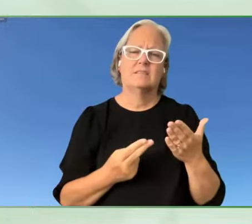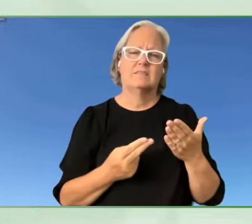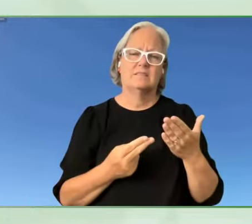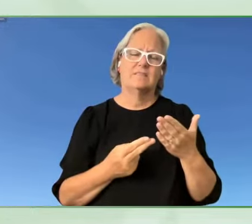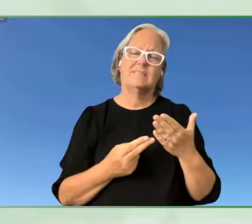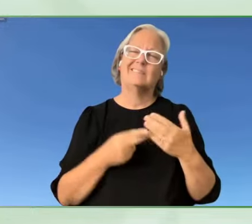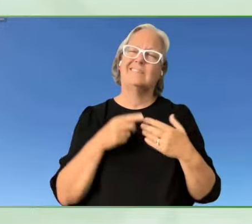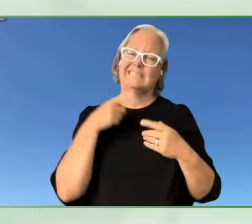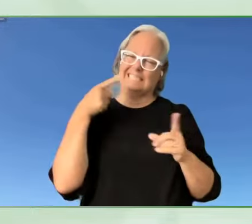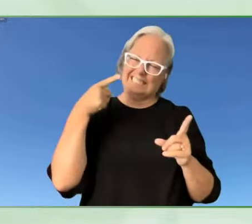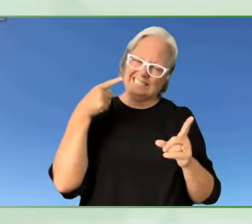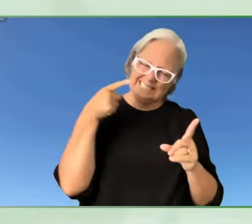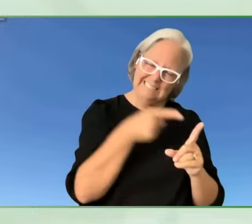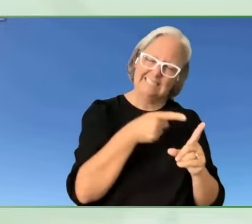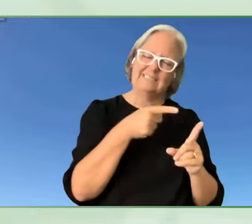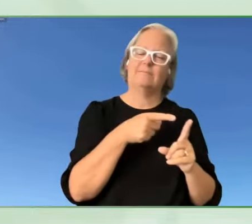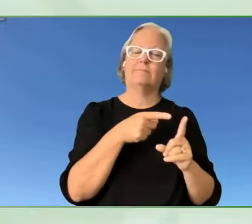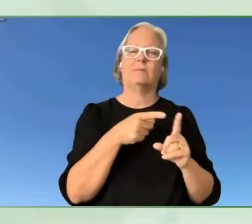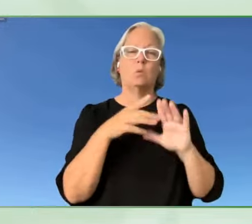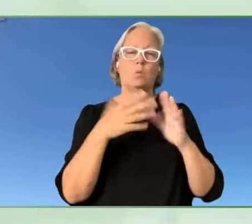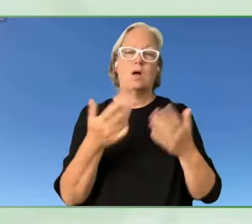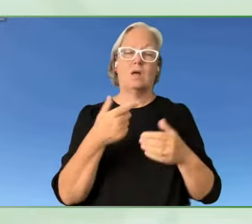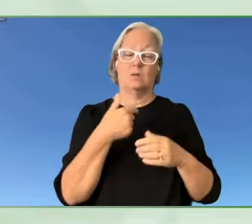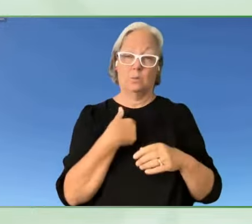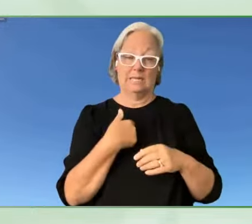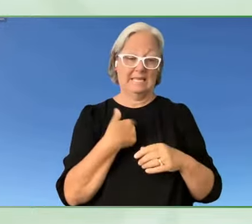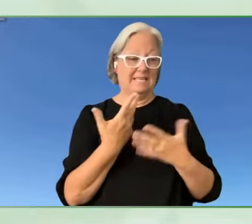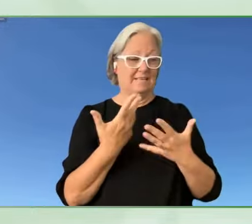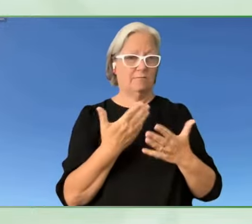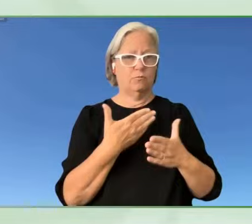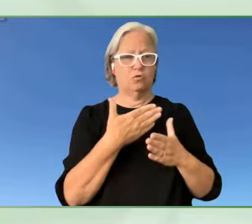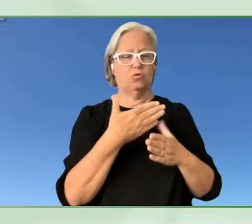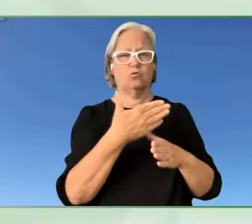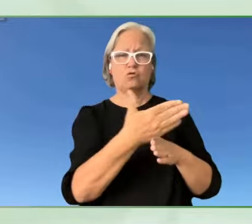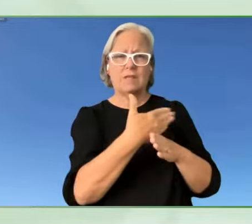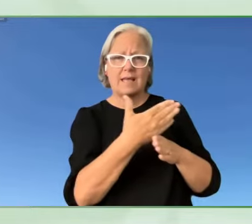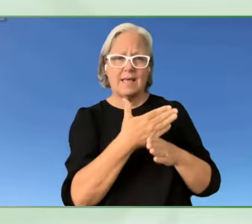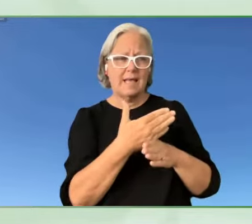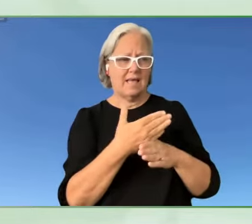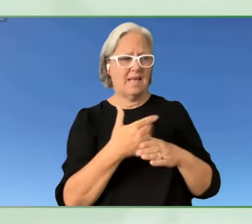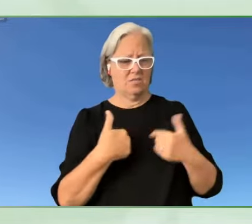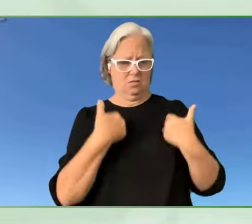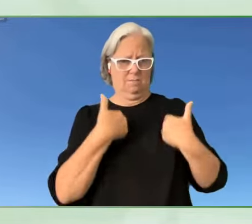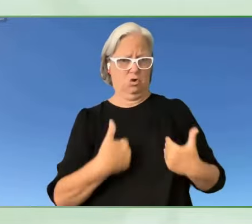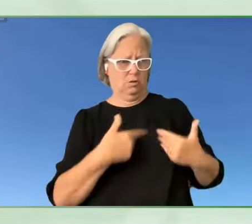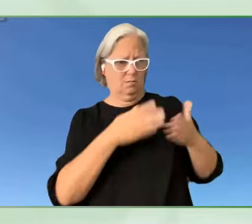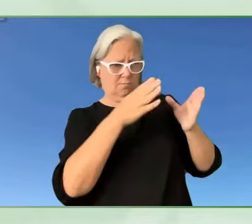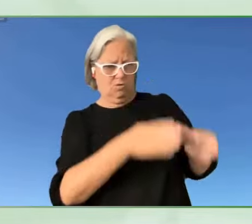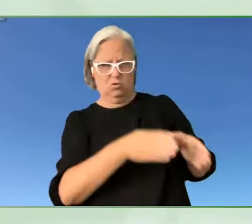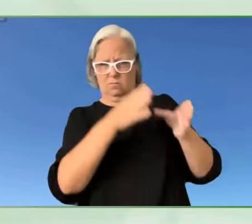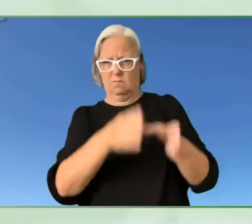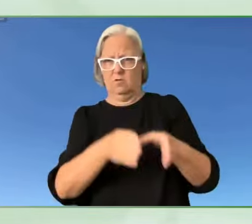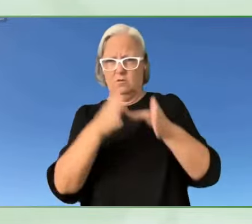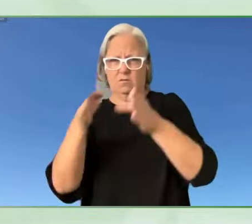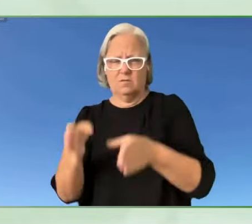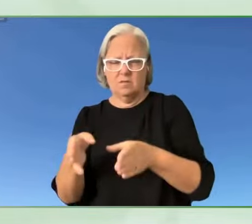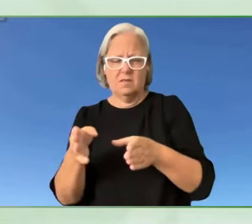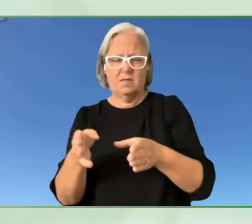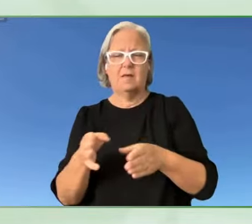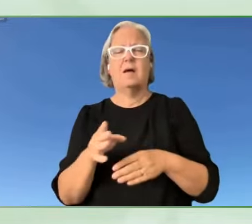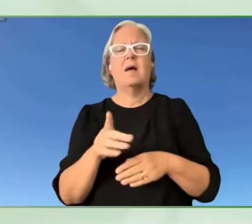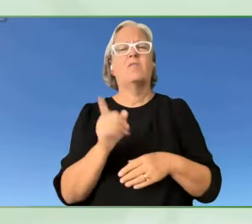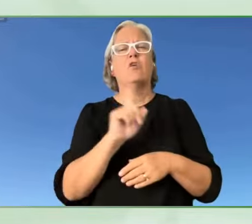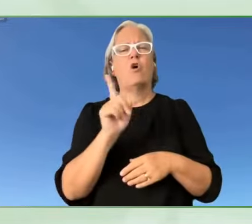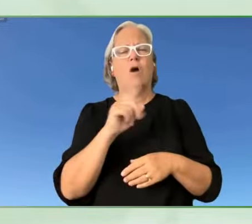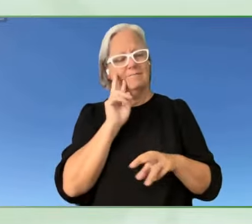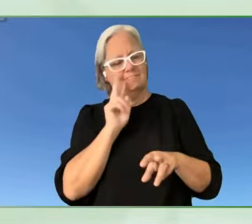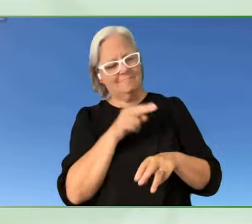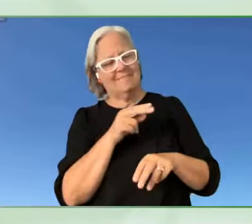Equality is basically providing the assumption that everyone benefits from the support they